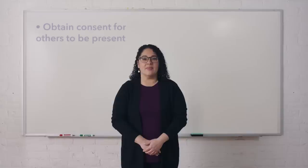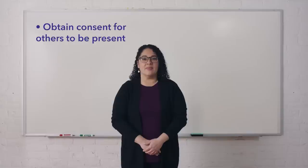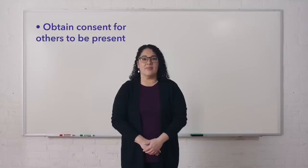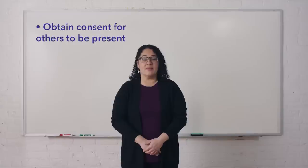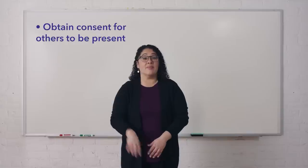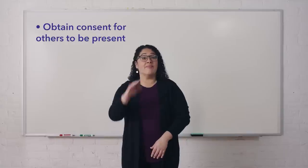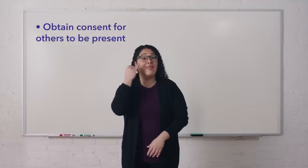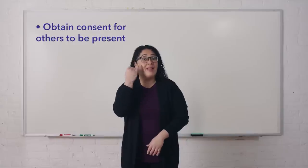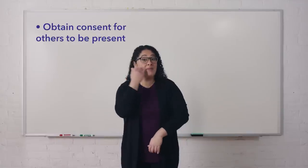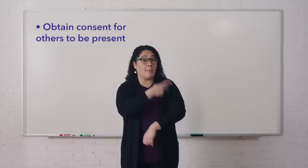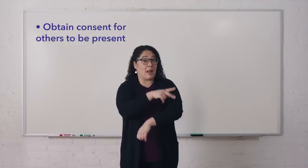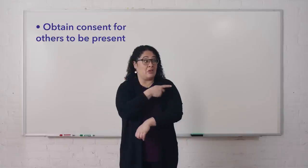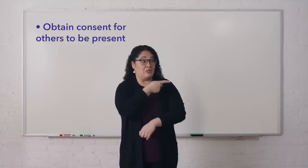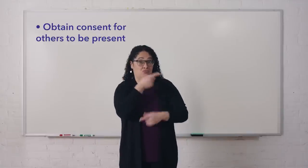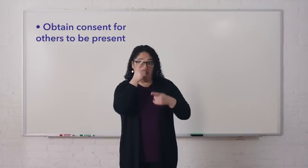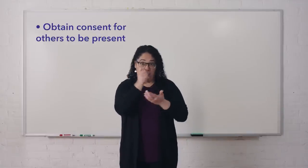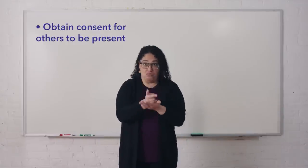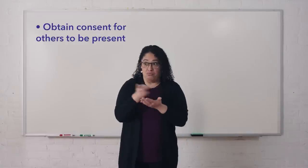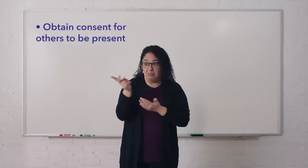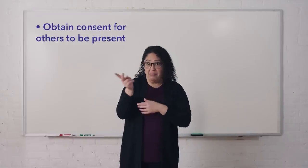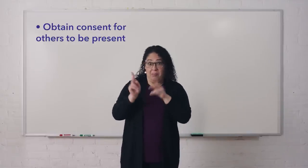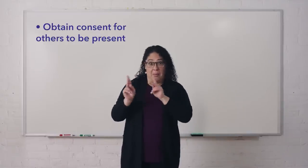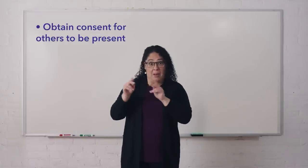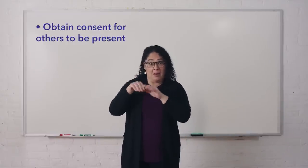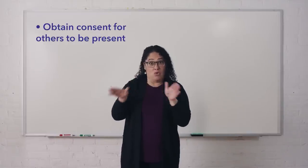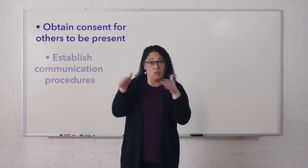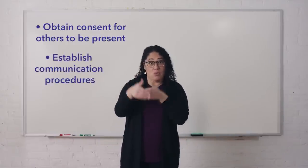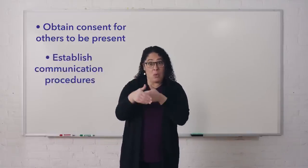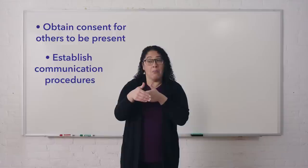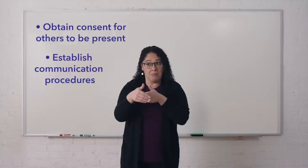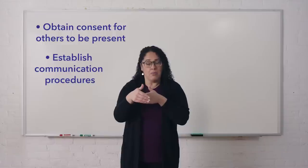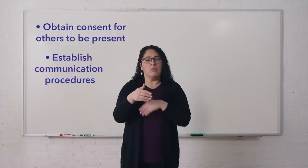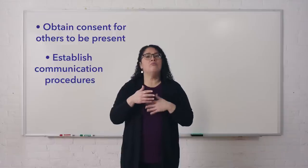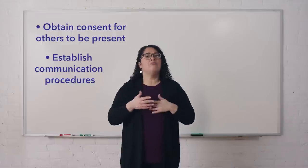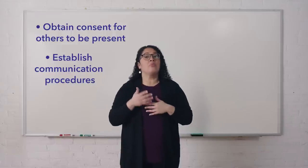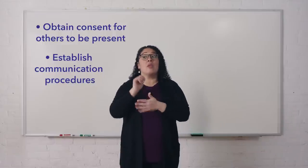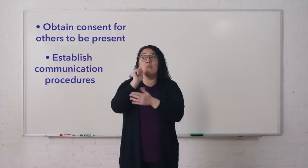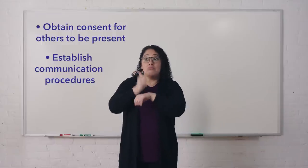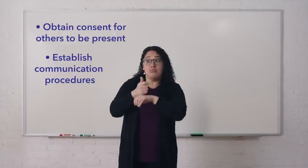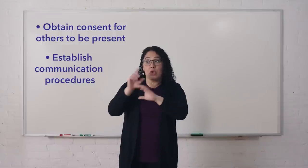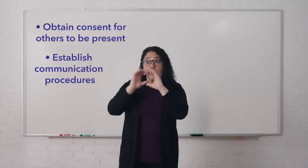If the patient consents to others being present, establish communication procedures and clarify each person’s role.